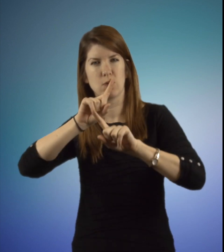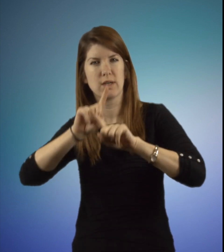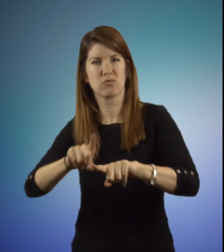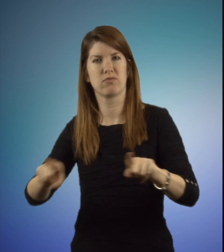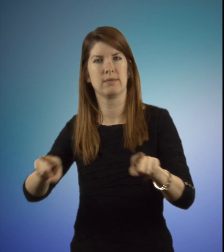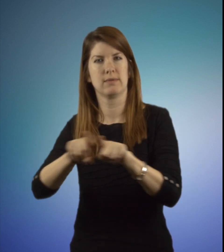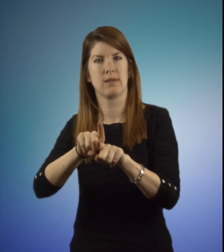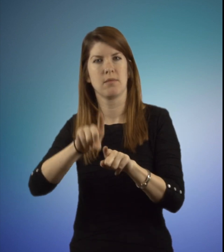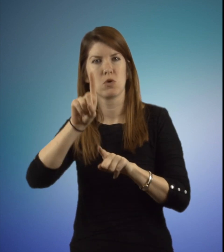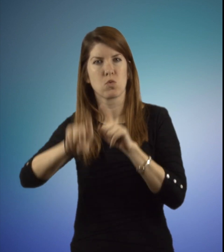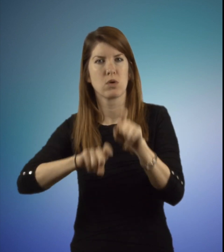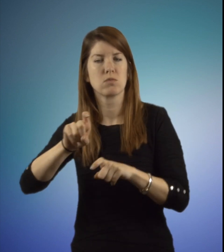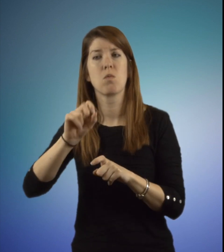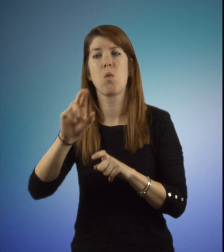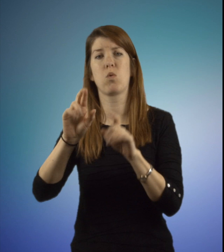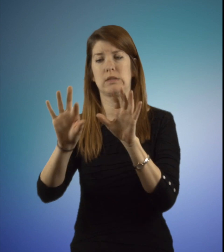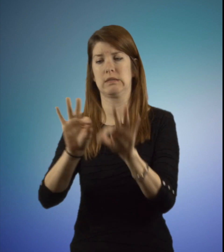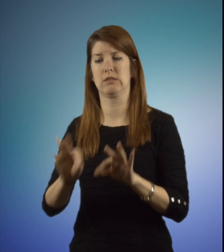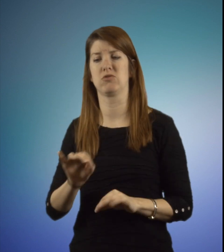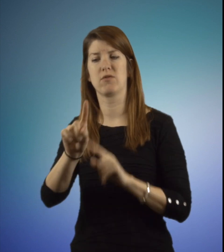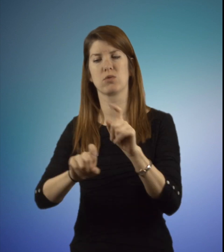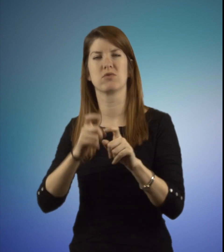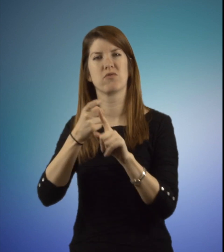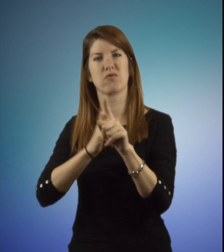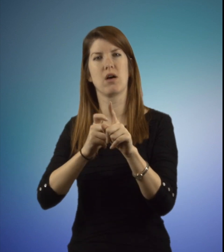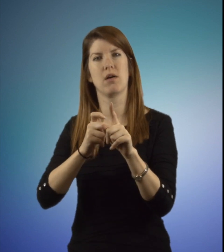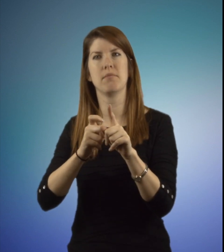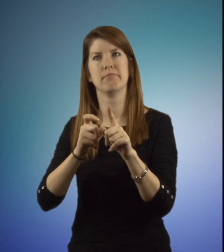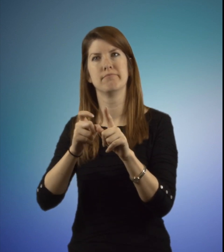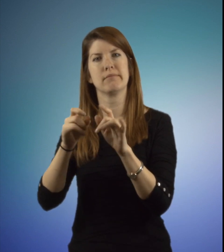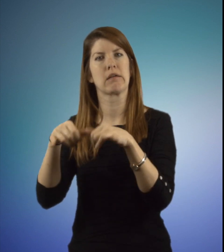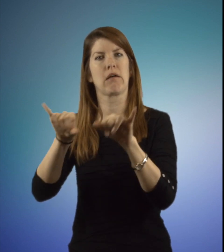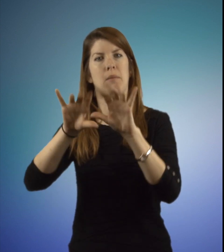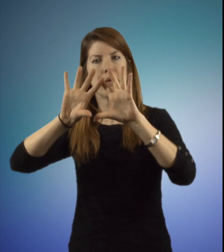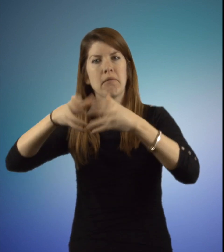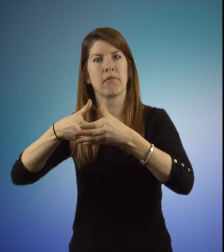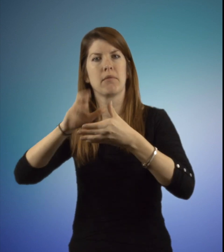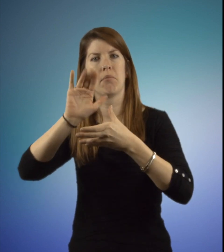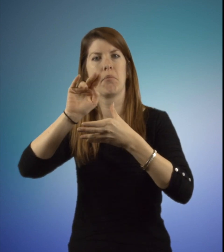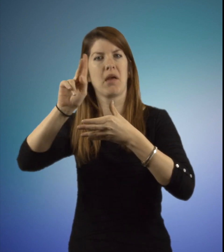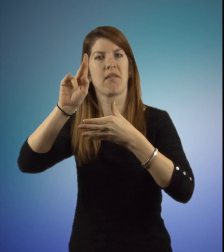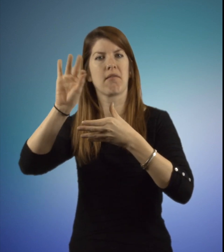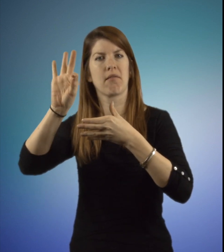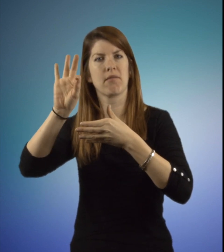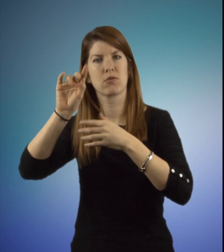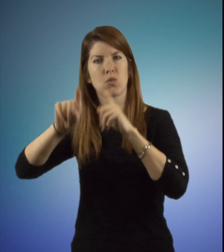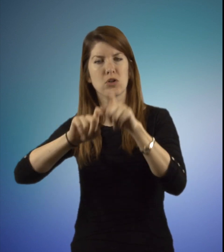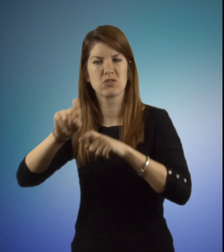to answer the same questions or a selection of questions from a common bank of questions,